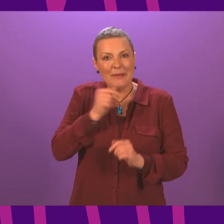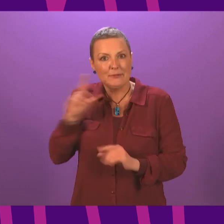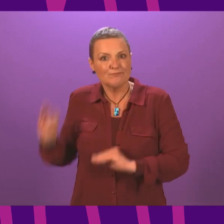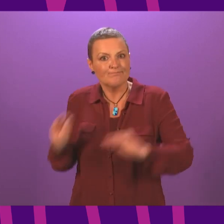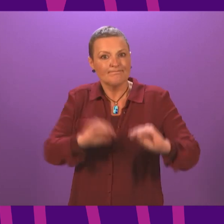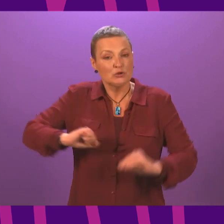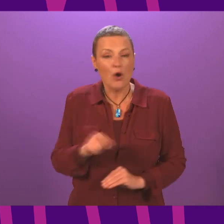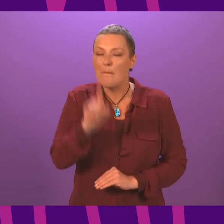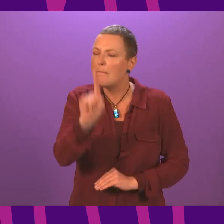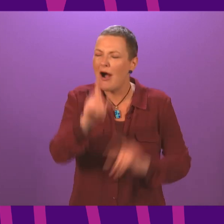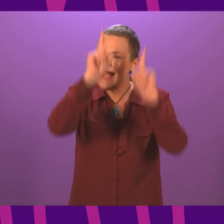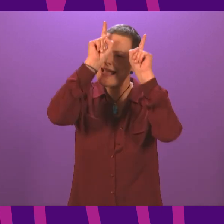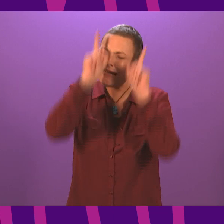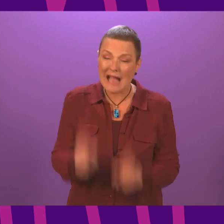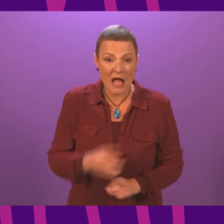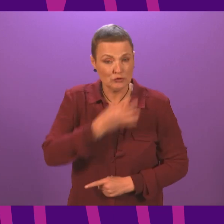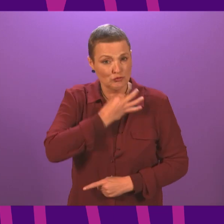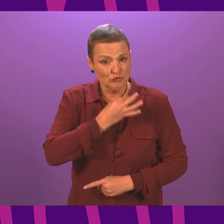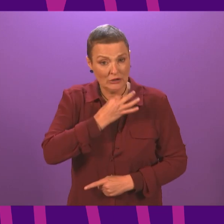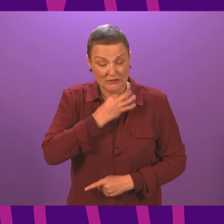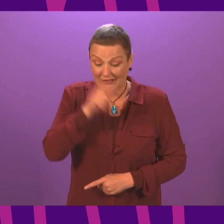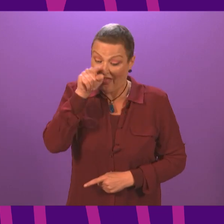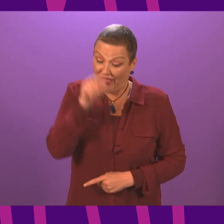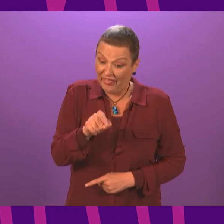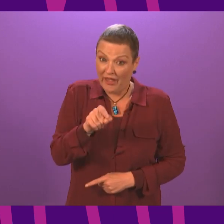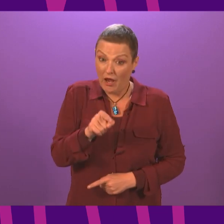“must not ... jeopardise the safe and secure transfer process”.